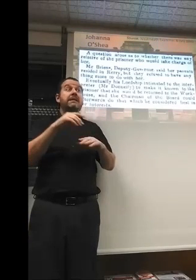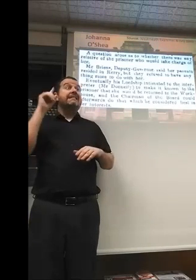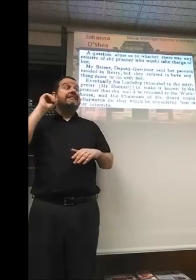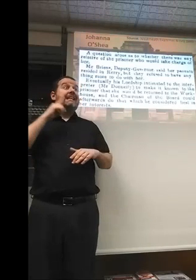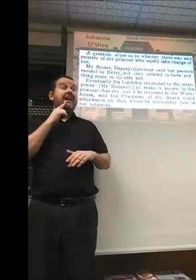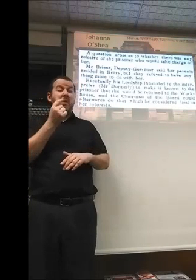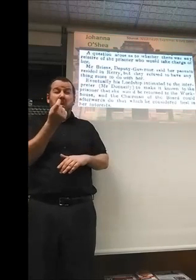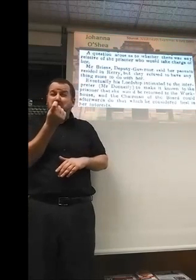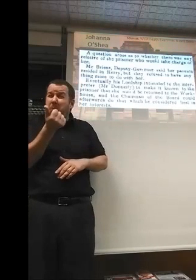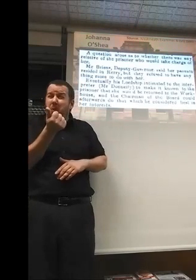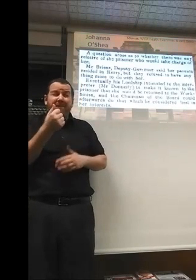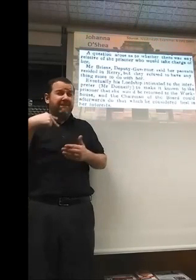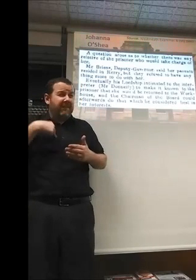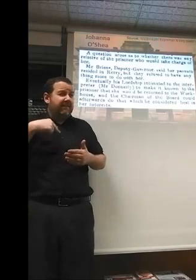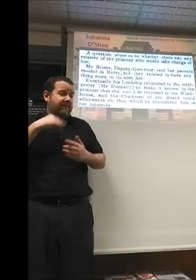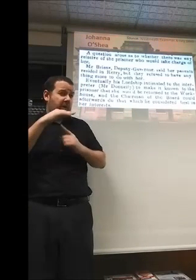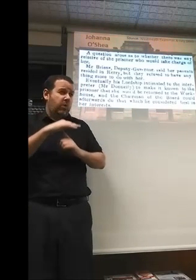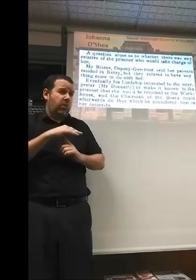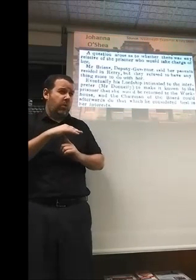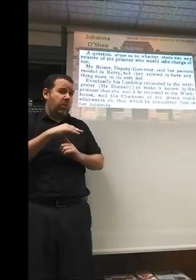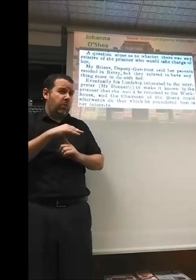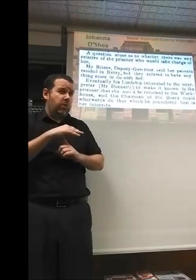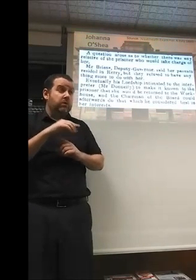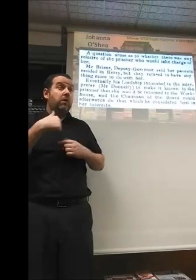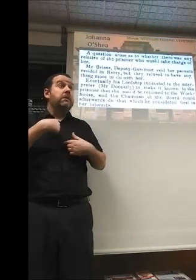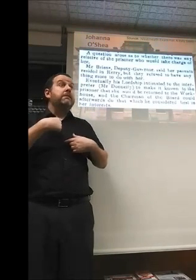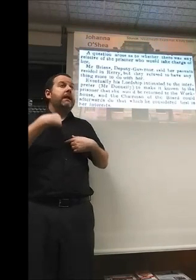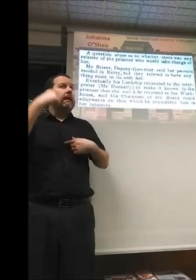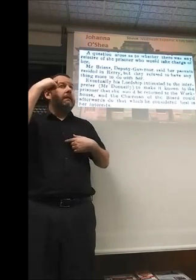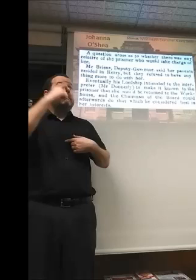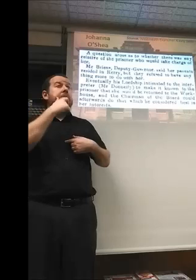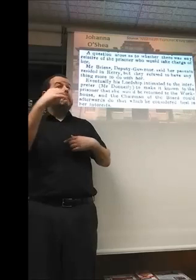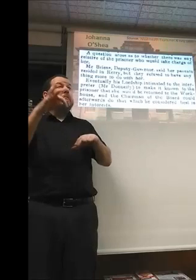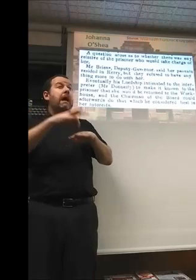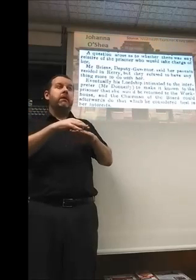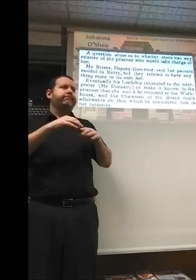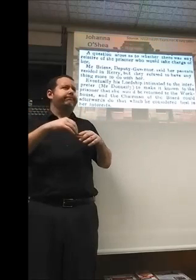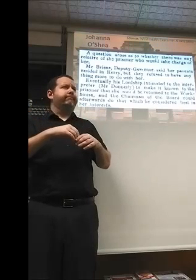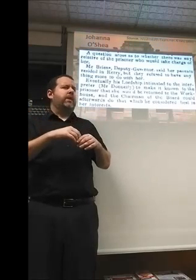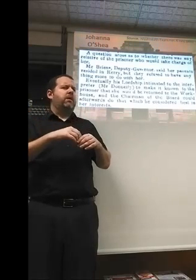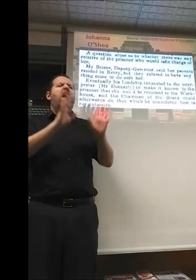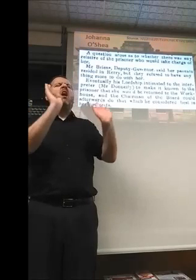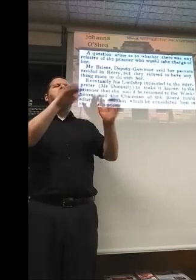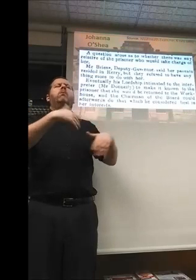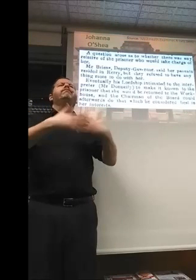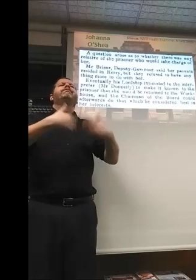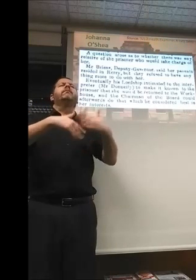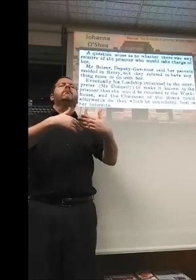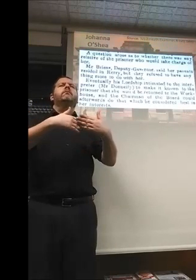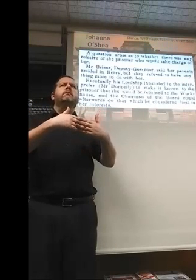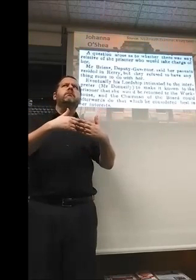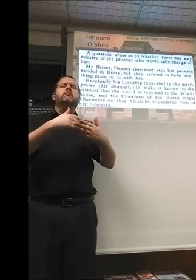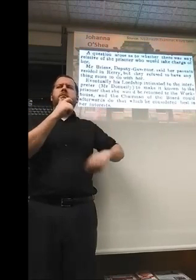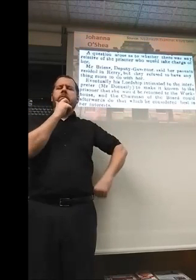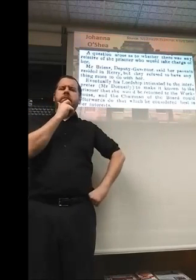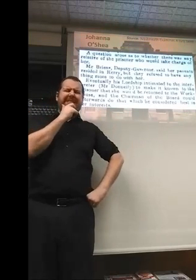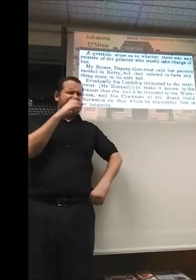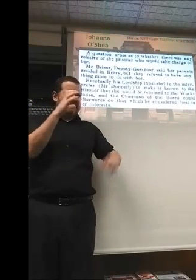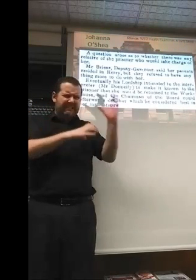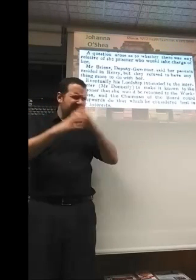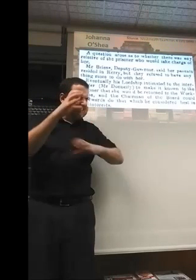Before the language used was different, he went into the church and robbed the box but